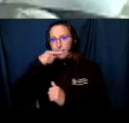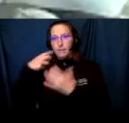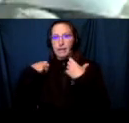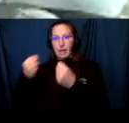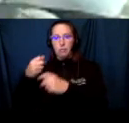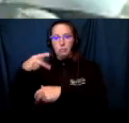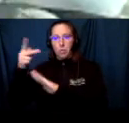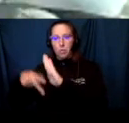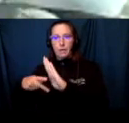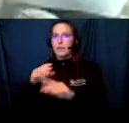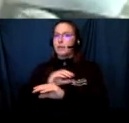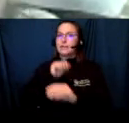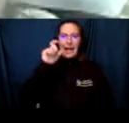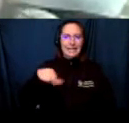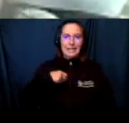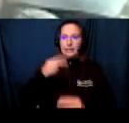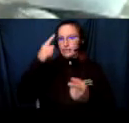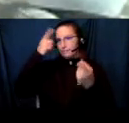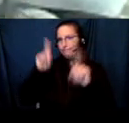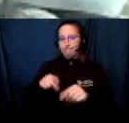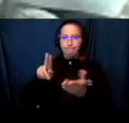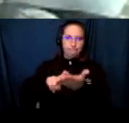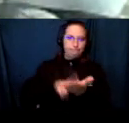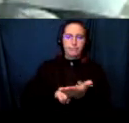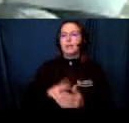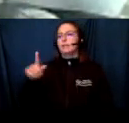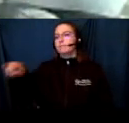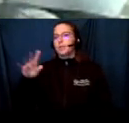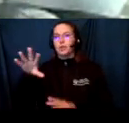consent required. They are just a part of the Wisconsin Sound Beginnings program so they